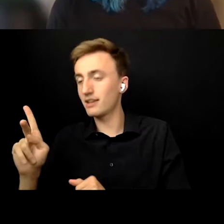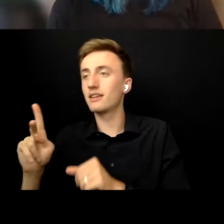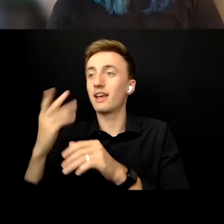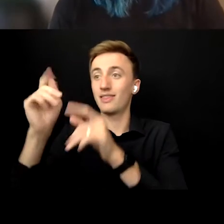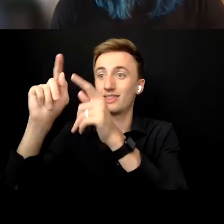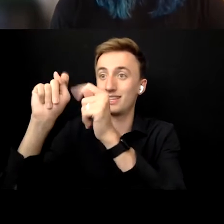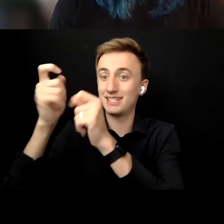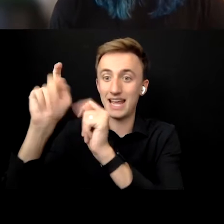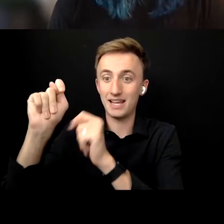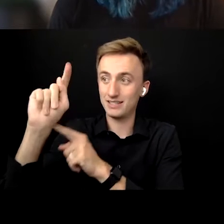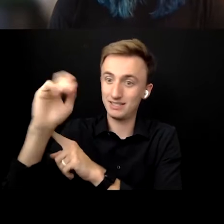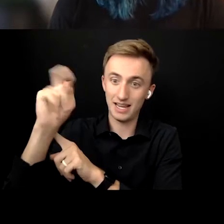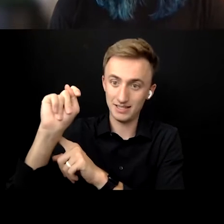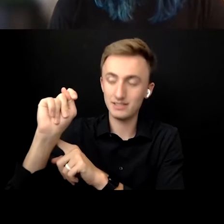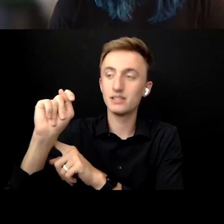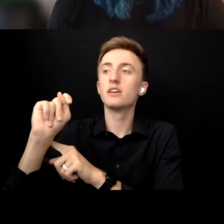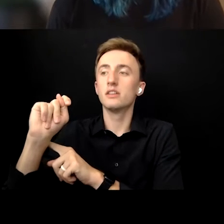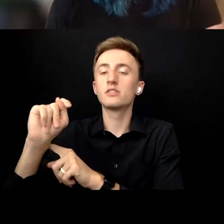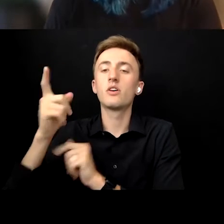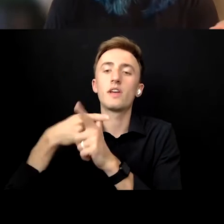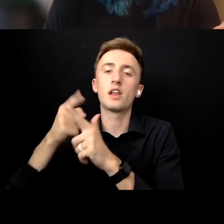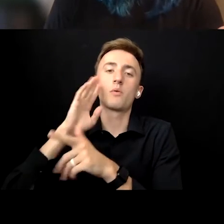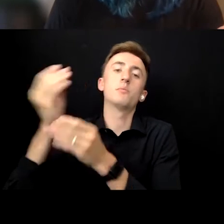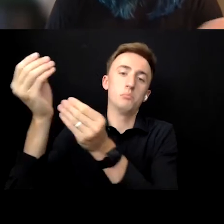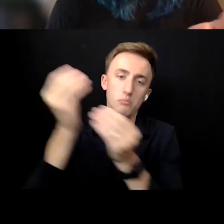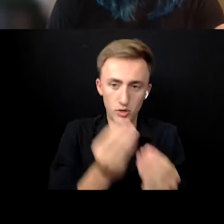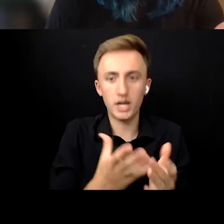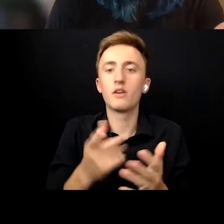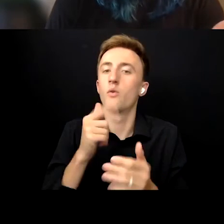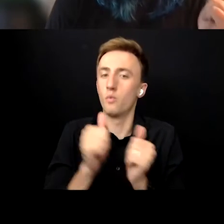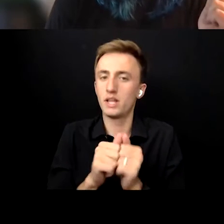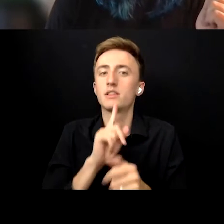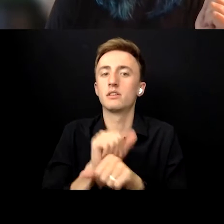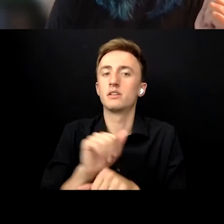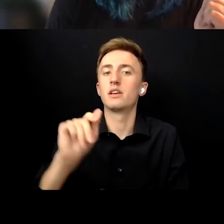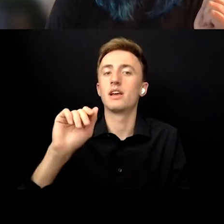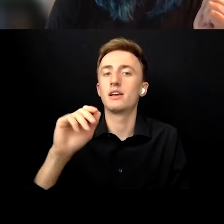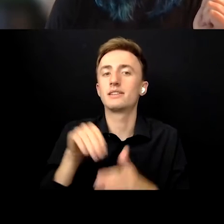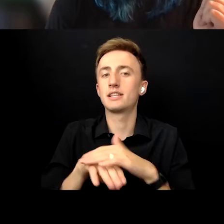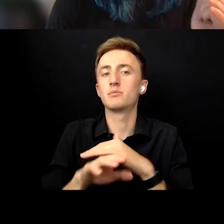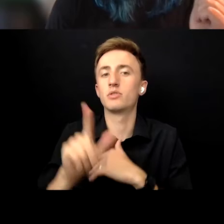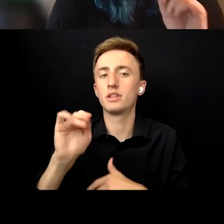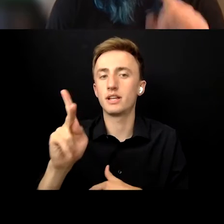to the accessible name of the link that does not have, in this case, any visible text in it. Again,